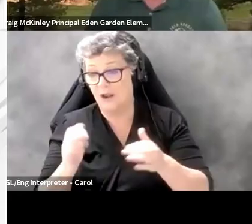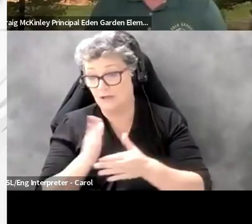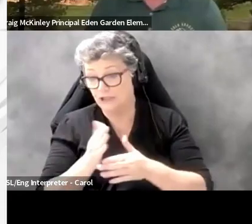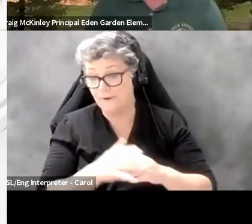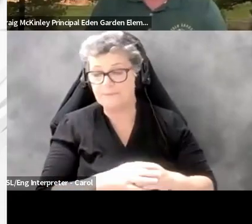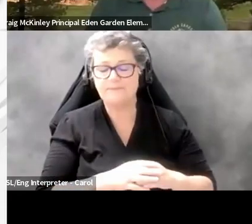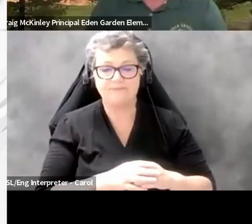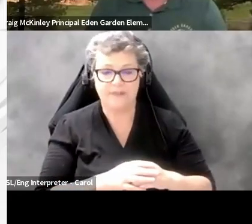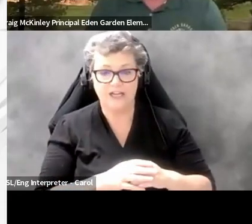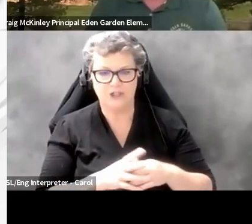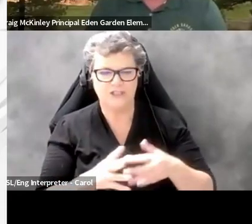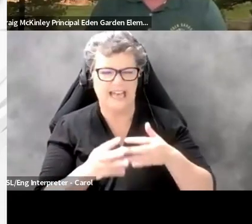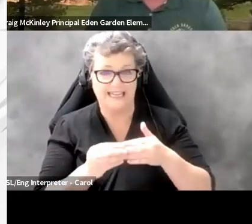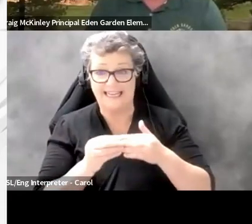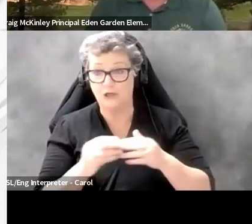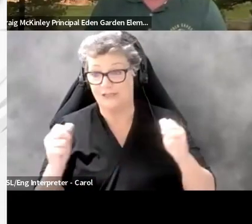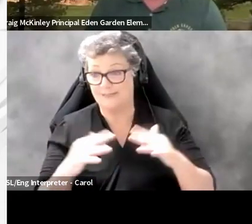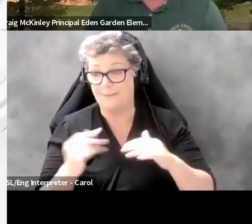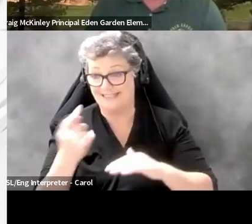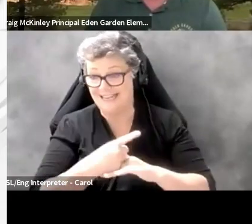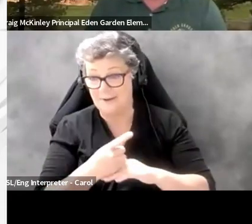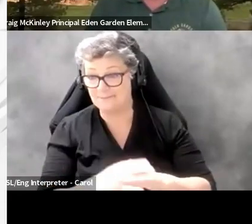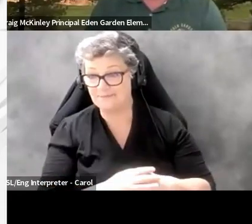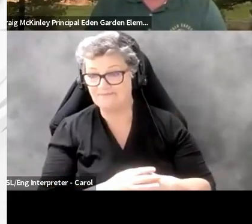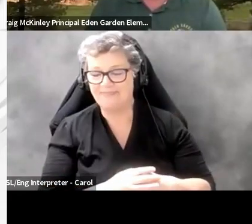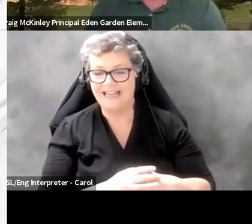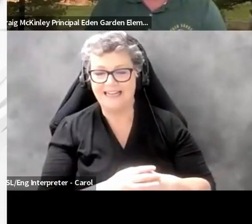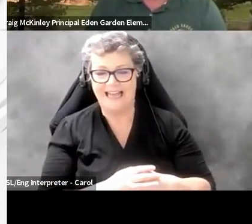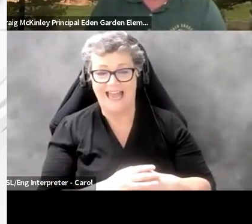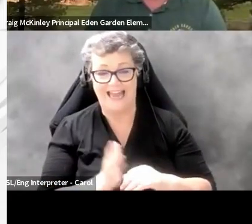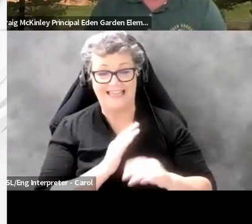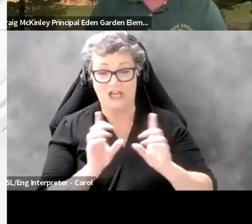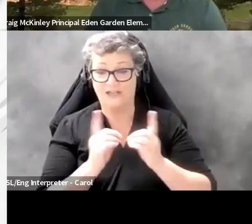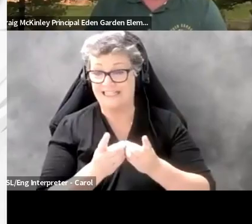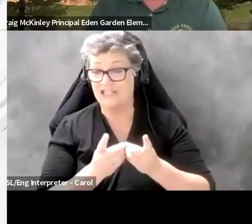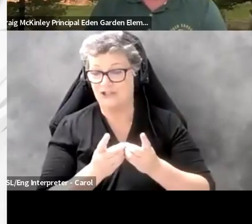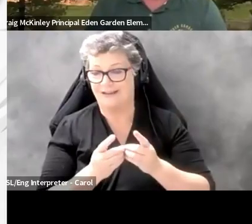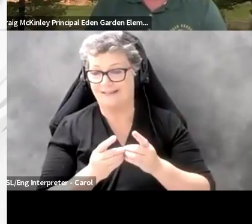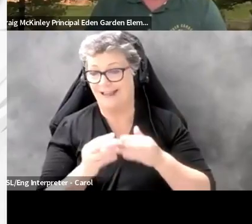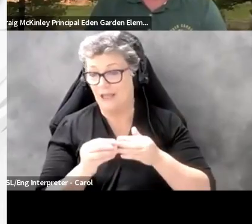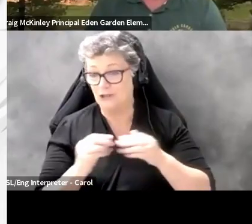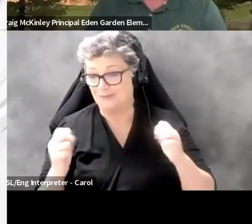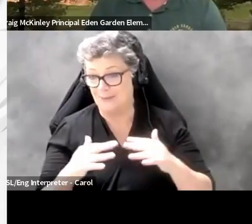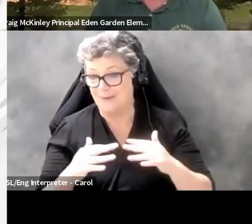I'm at a leadership summit today and it's our district leadership summit and so we can't forget